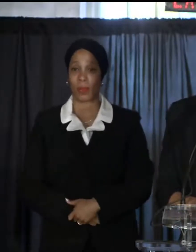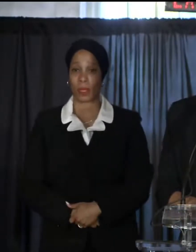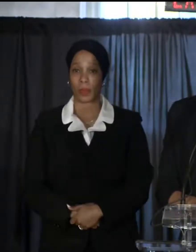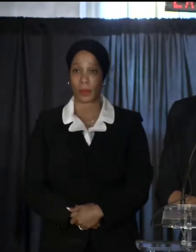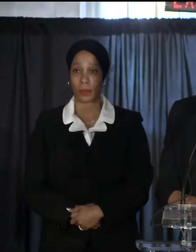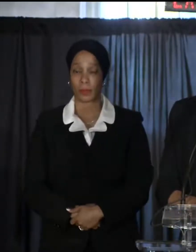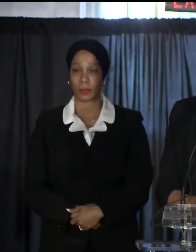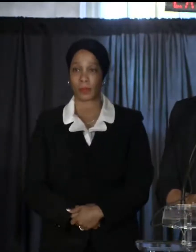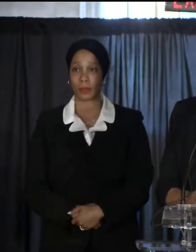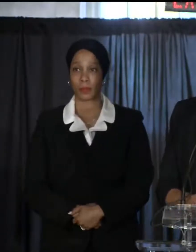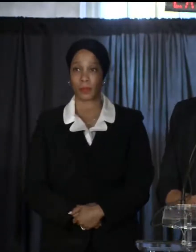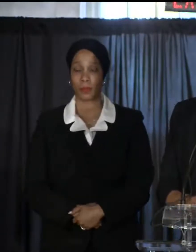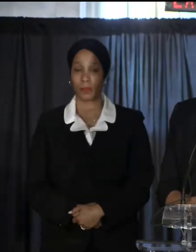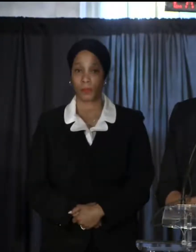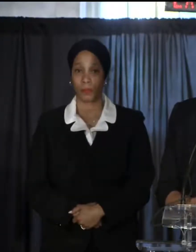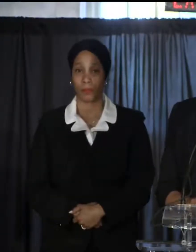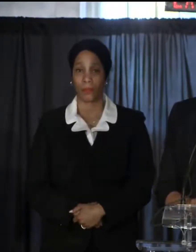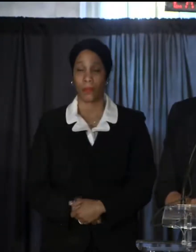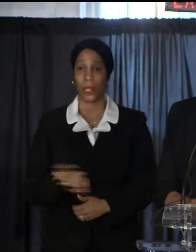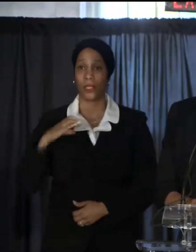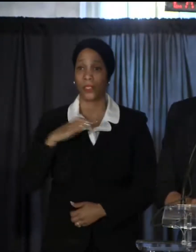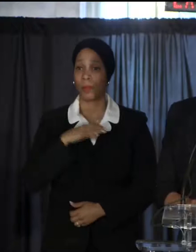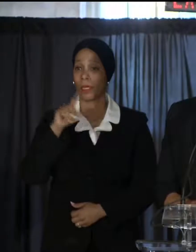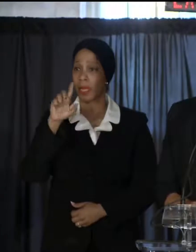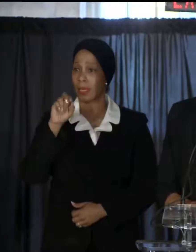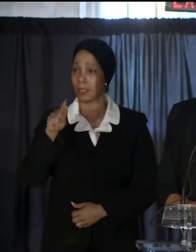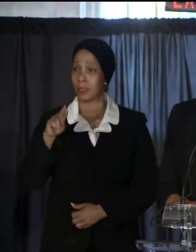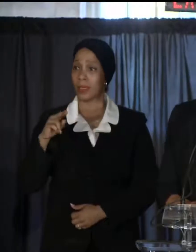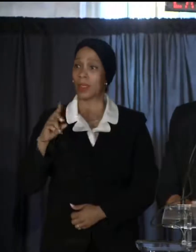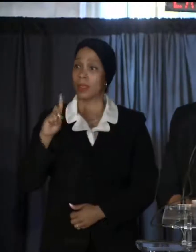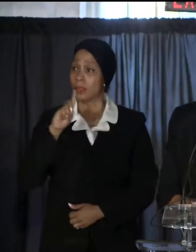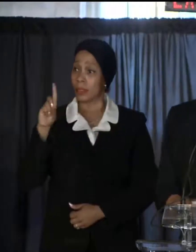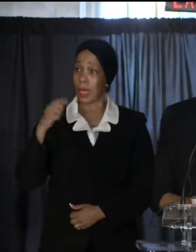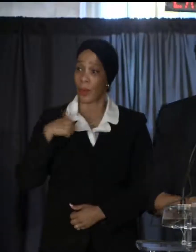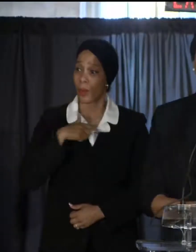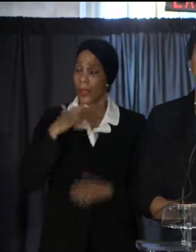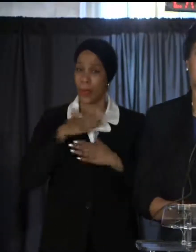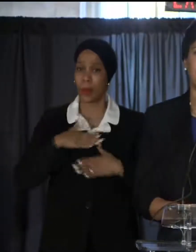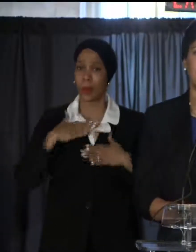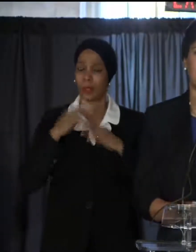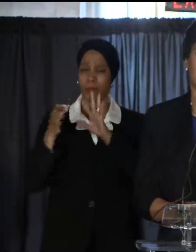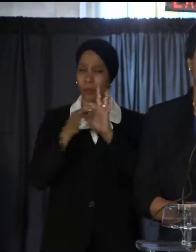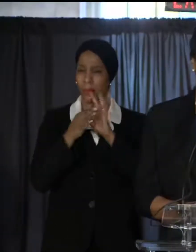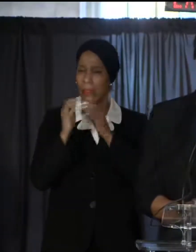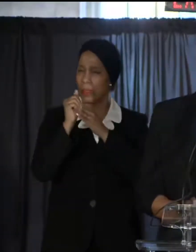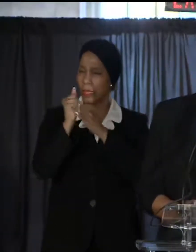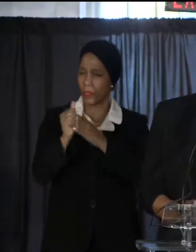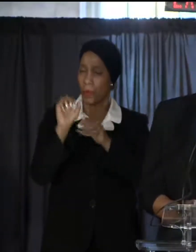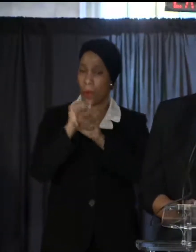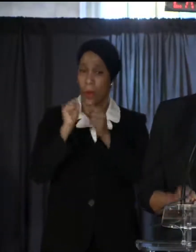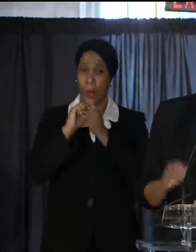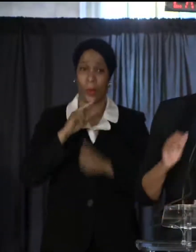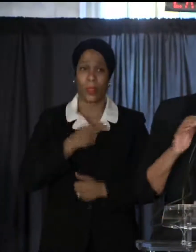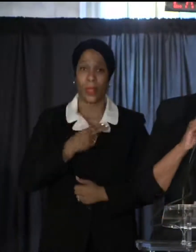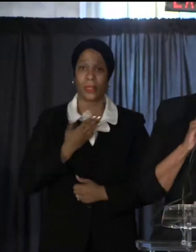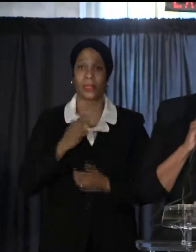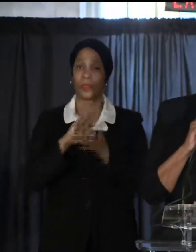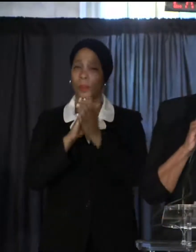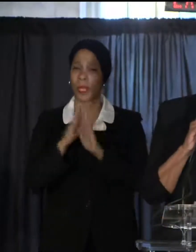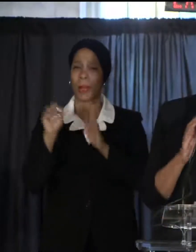AND CHAIRMAN TODD, WE APPRECIATE THE CHAIRMAN'S LEADERSHIP IN WORKING WITH US ON STATEHOOD ACTIVITIES.